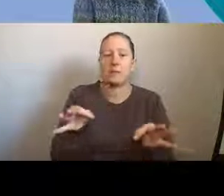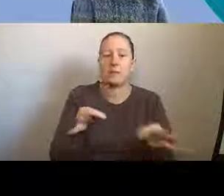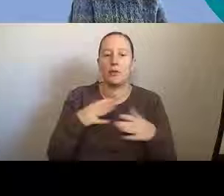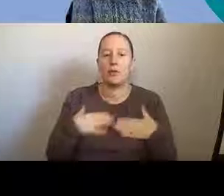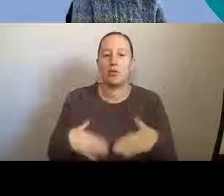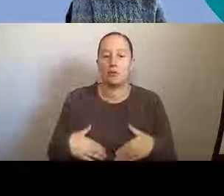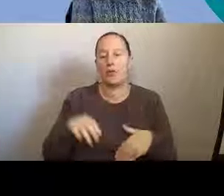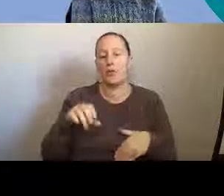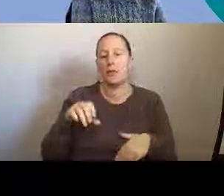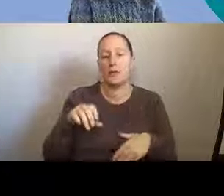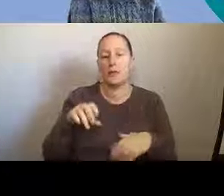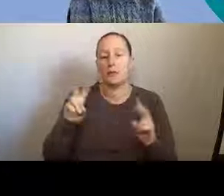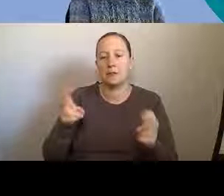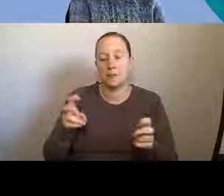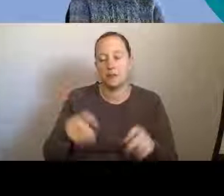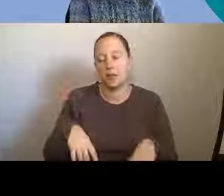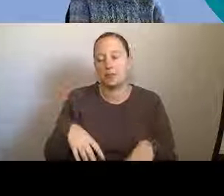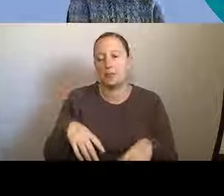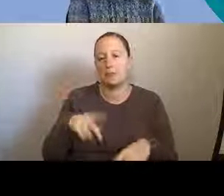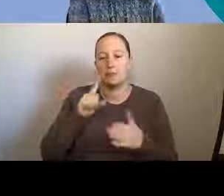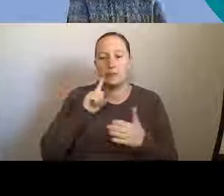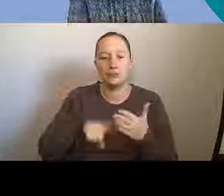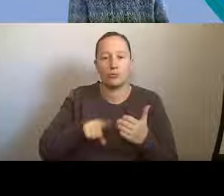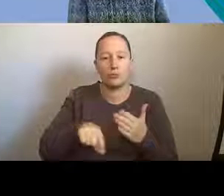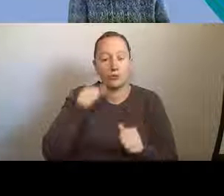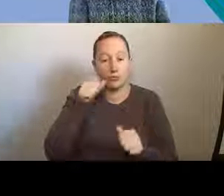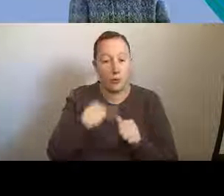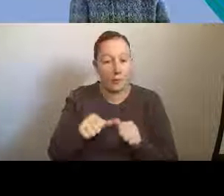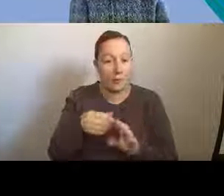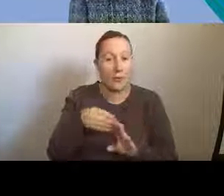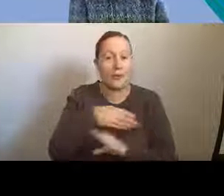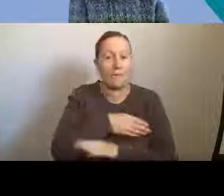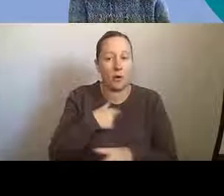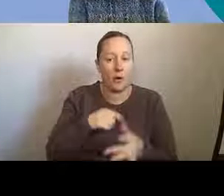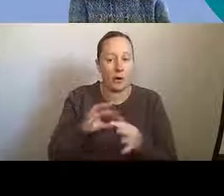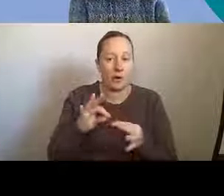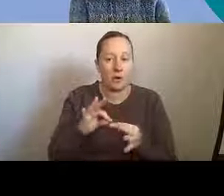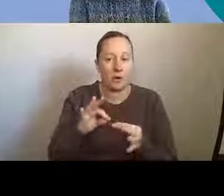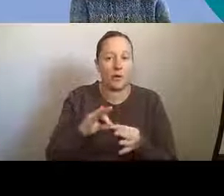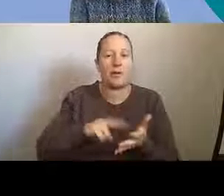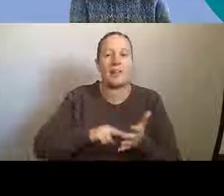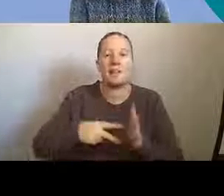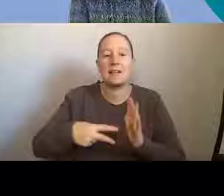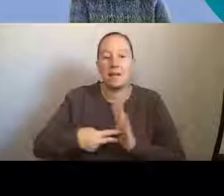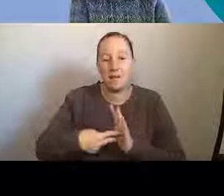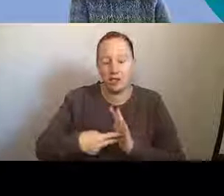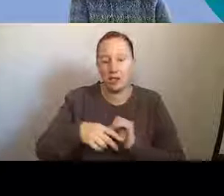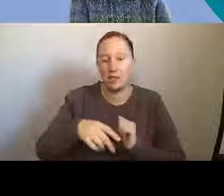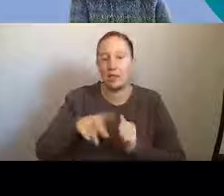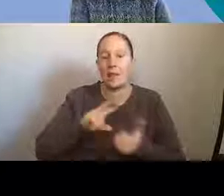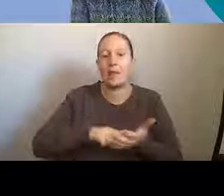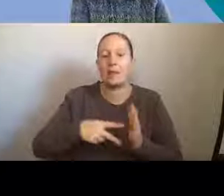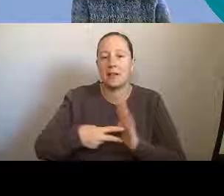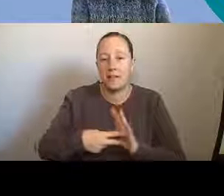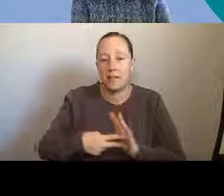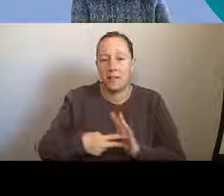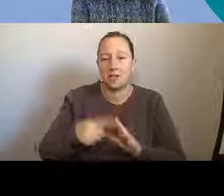and remember what I said earlier, the definition ... There are definitions for all those terms,